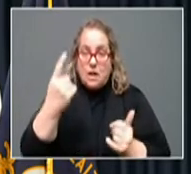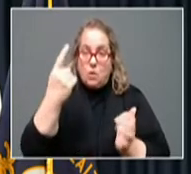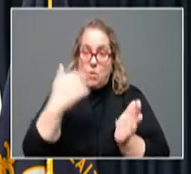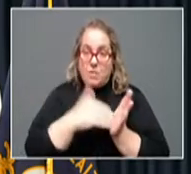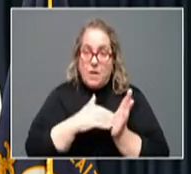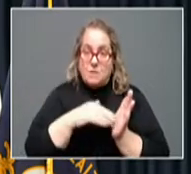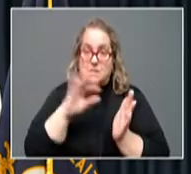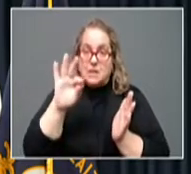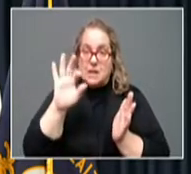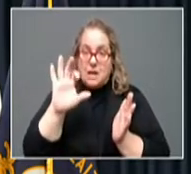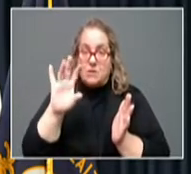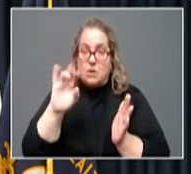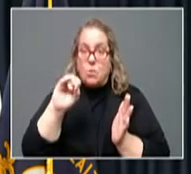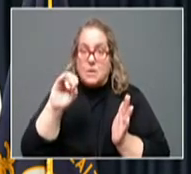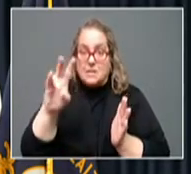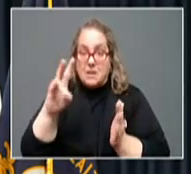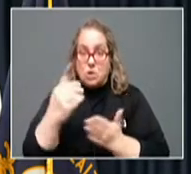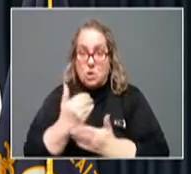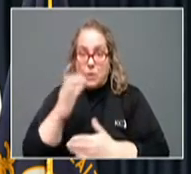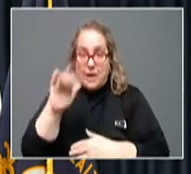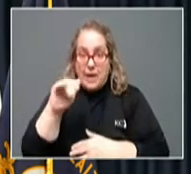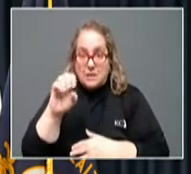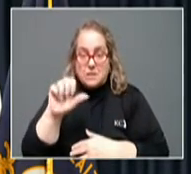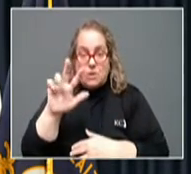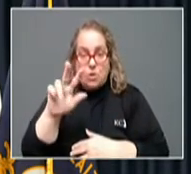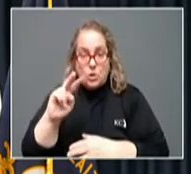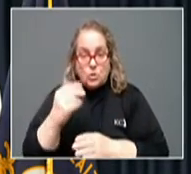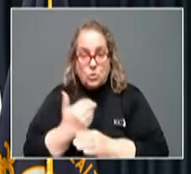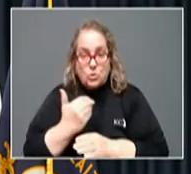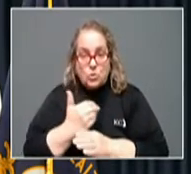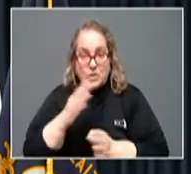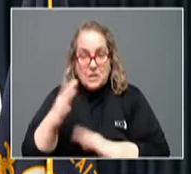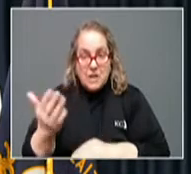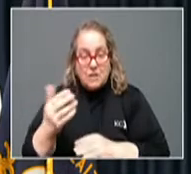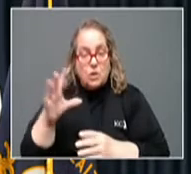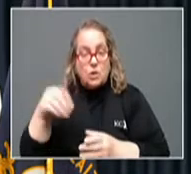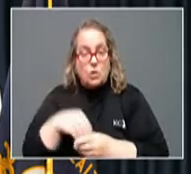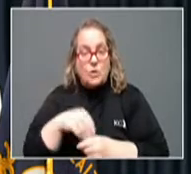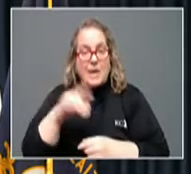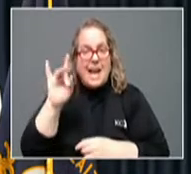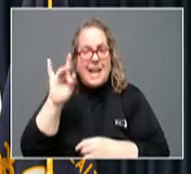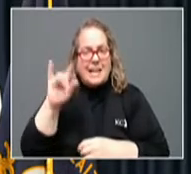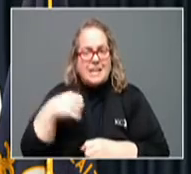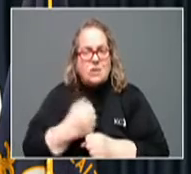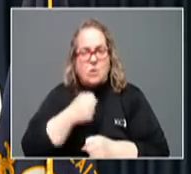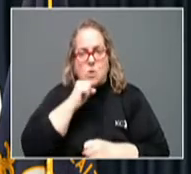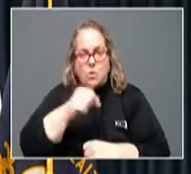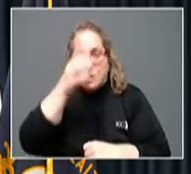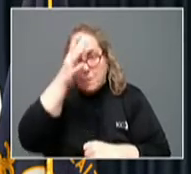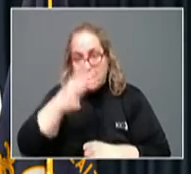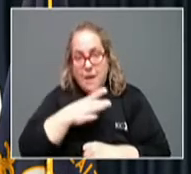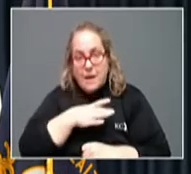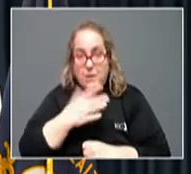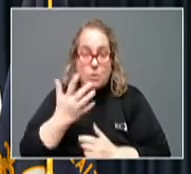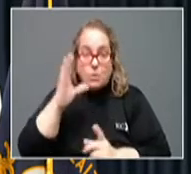cases. 32 new deaths Includes an 18 year old man from 18 year old boy from